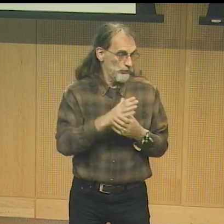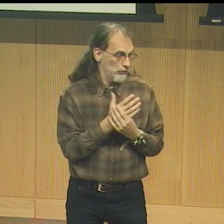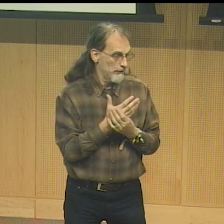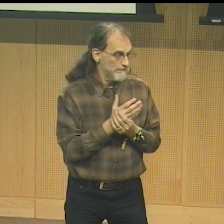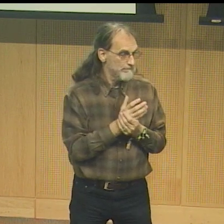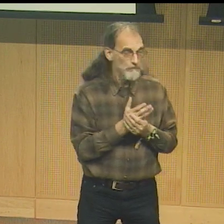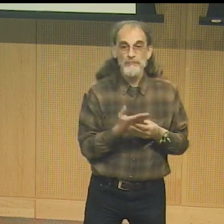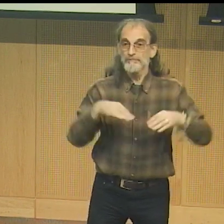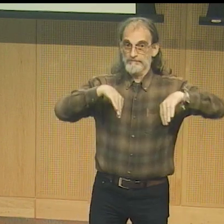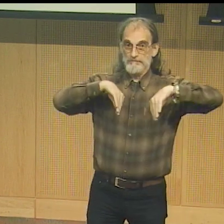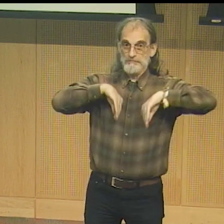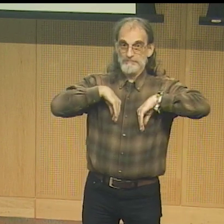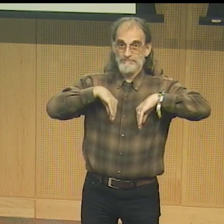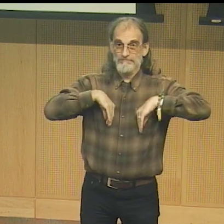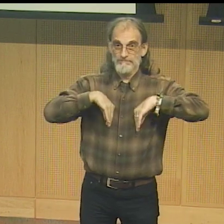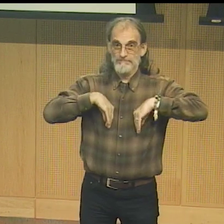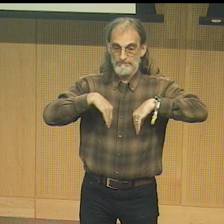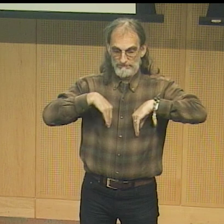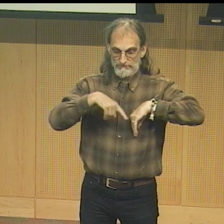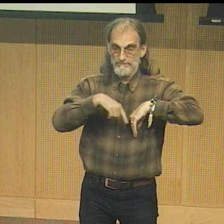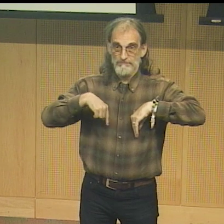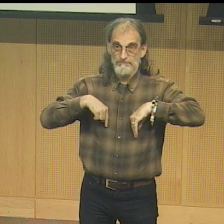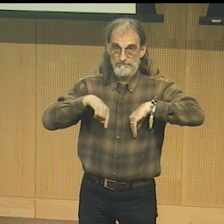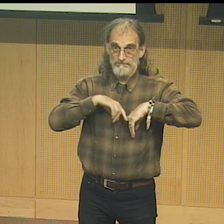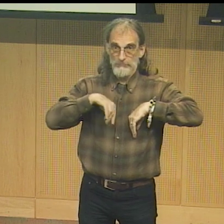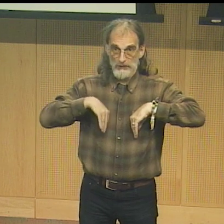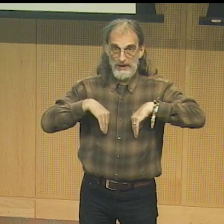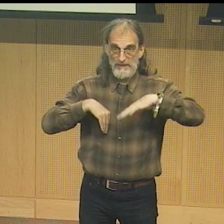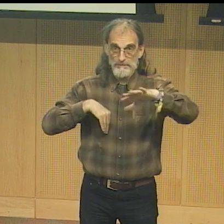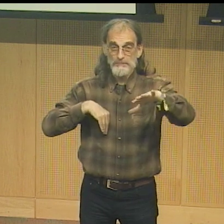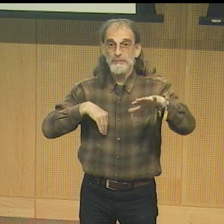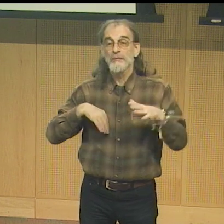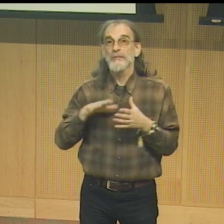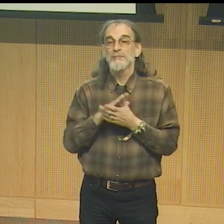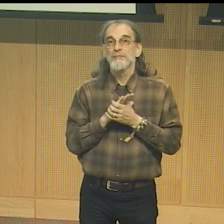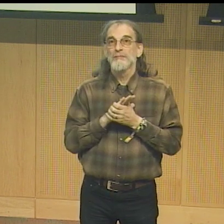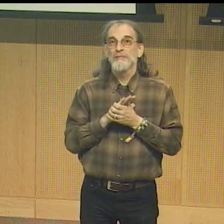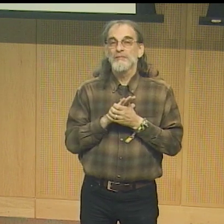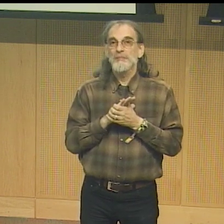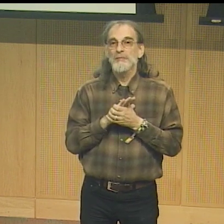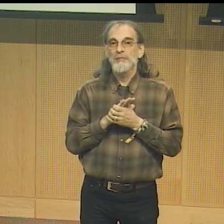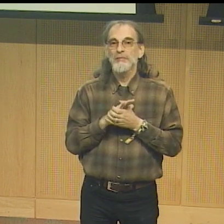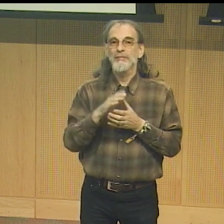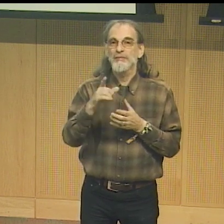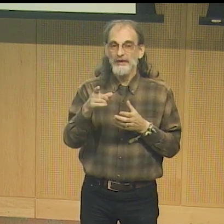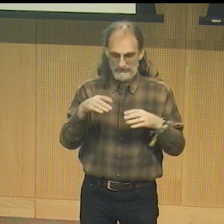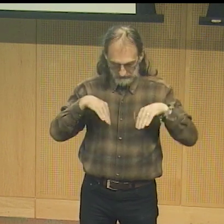So, now I'd like to challenge you, right, with the understanding that you carry dual identities within you